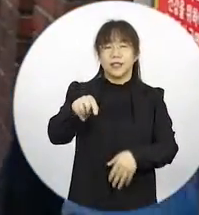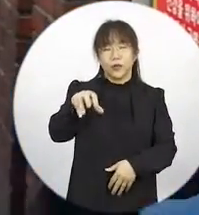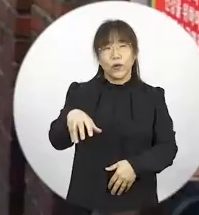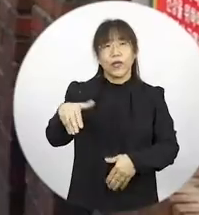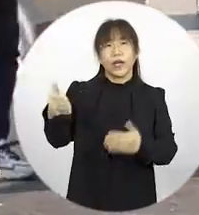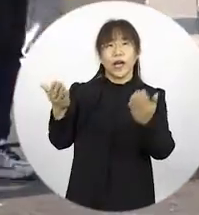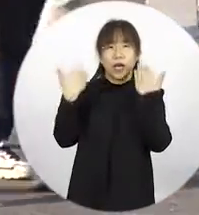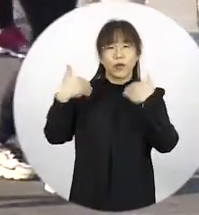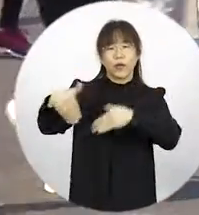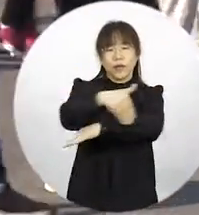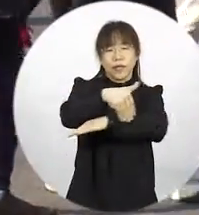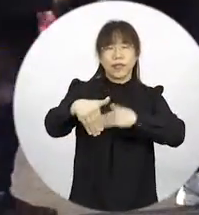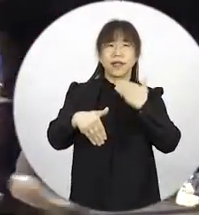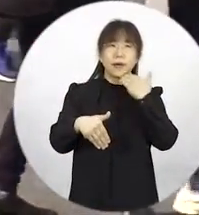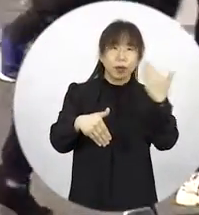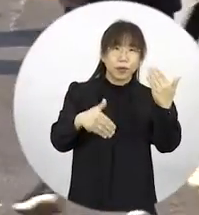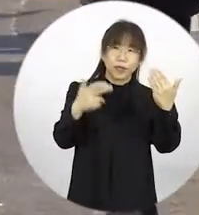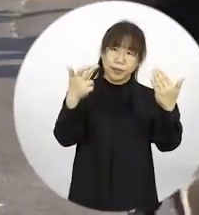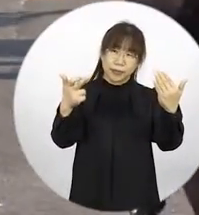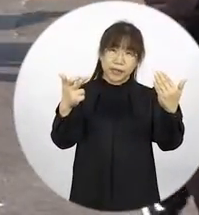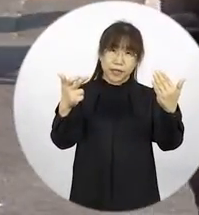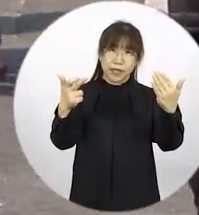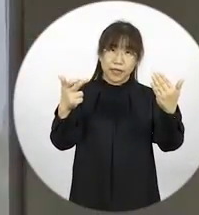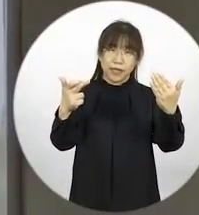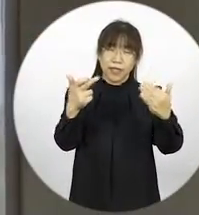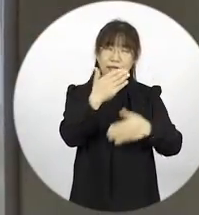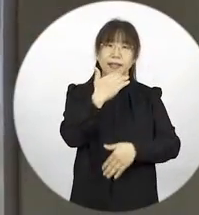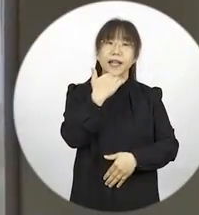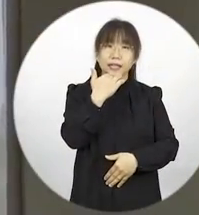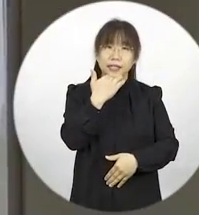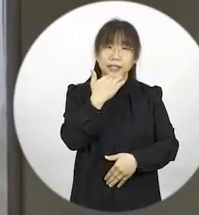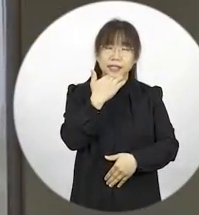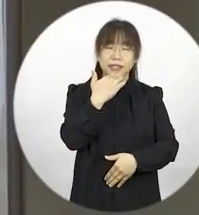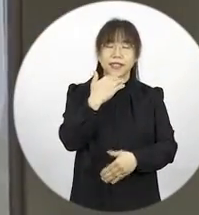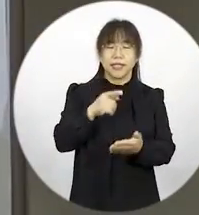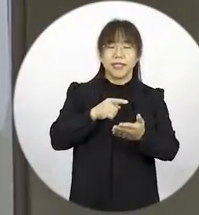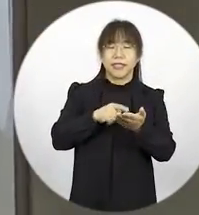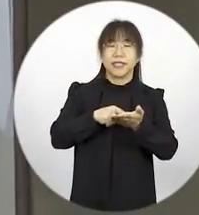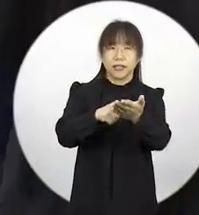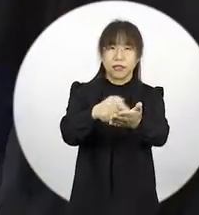aged 9 to 17, can apply,